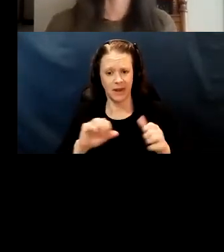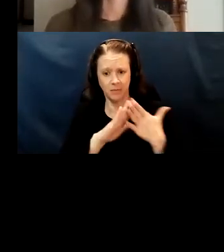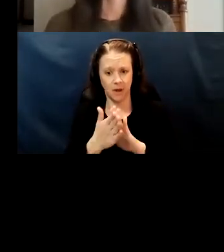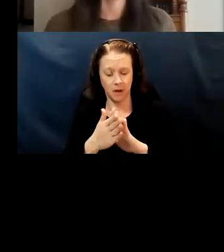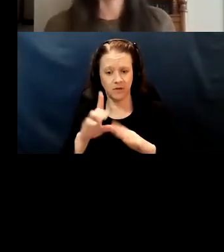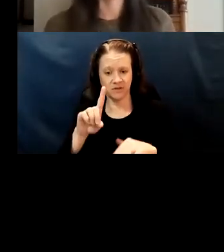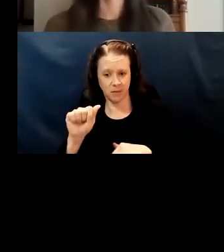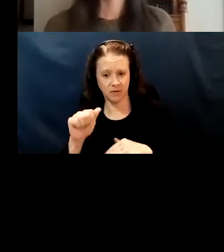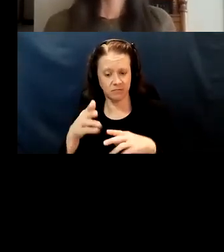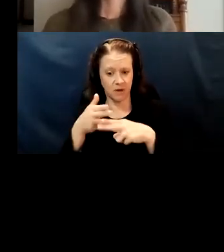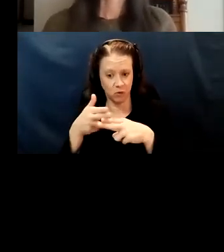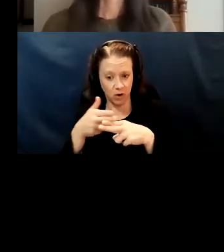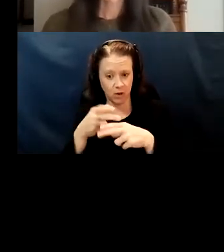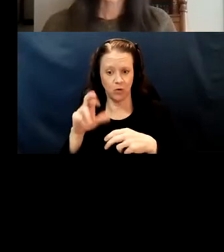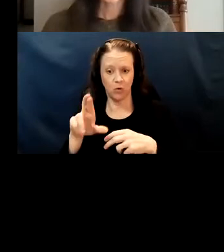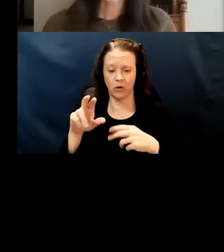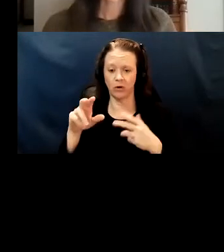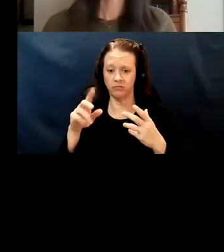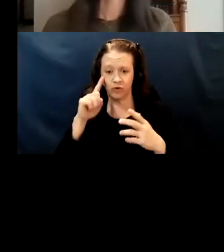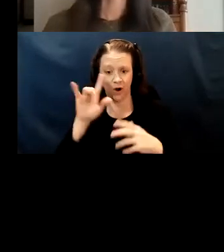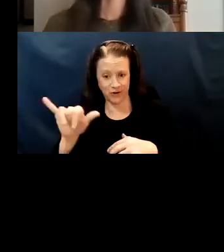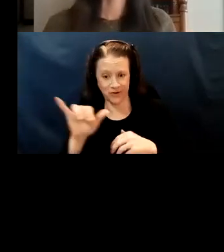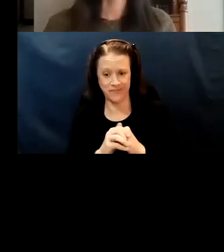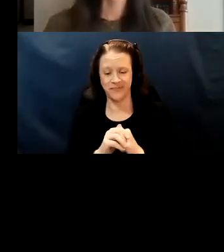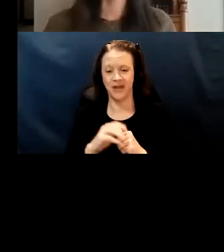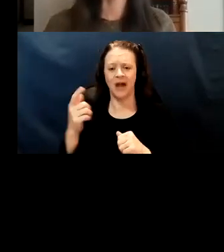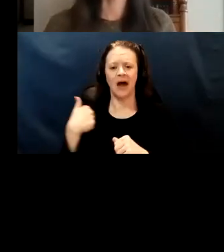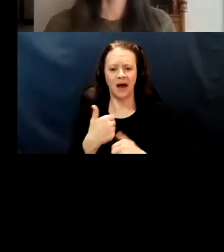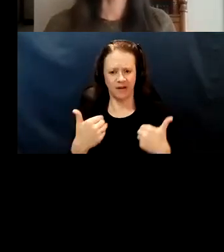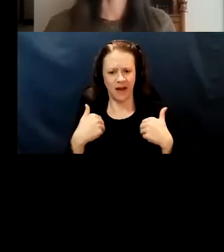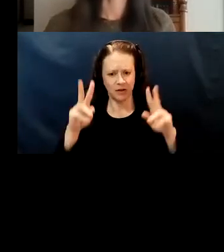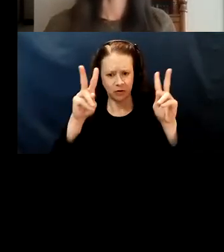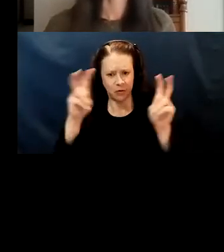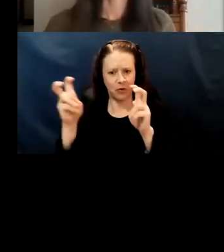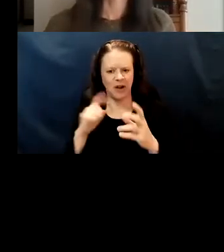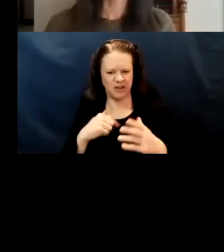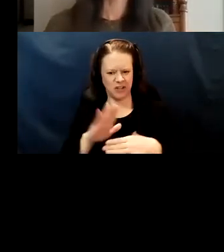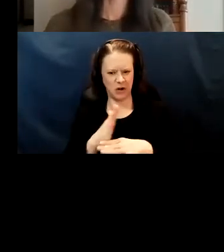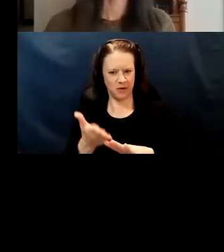forever. There was a quote that I shared before but I'll share it again because it's so good, which is the difference between a